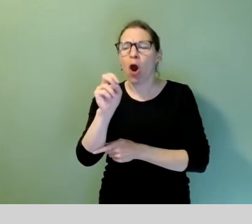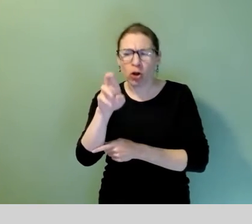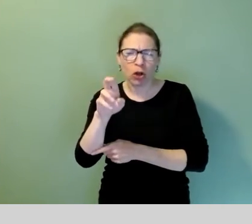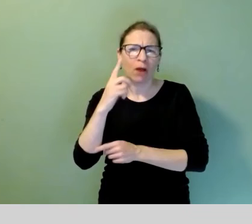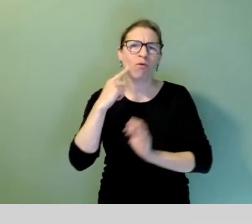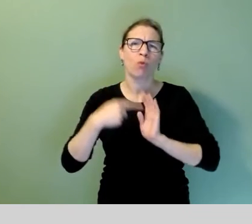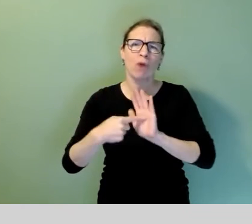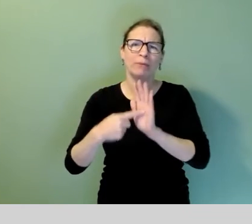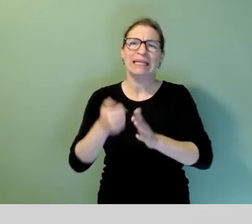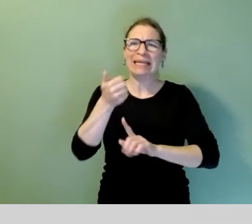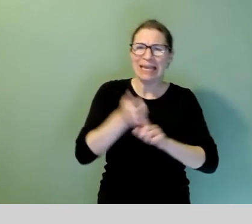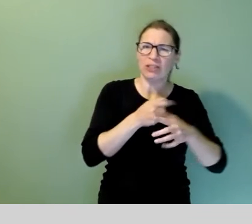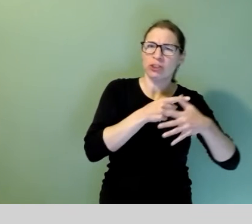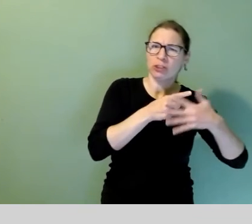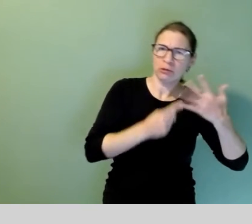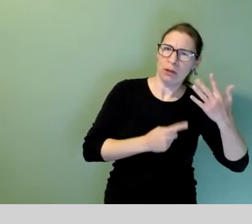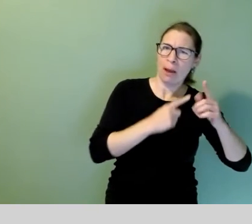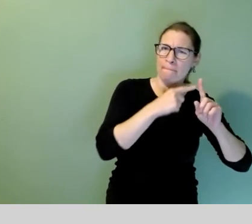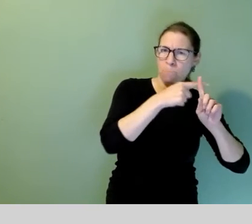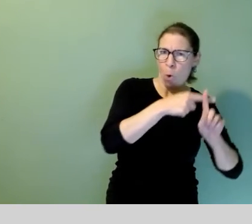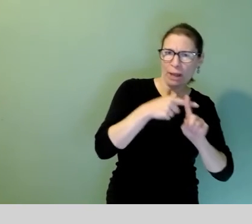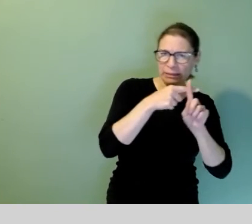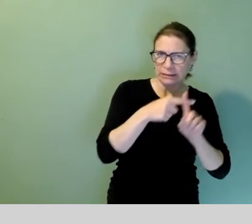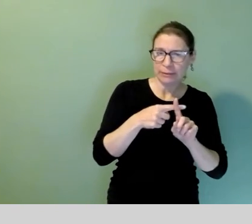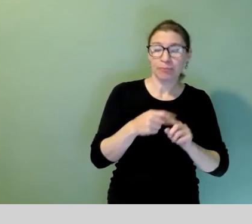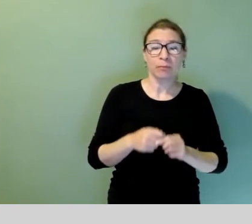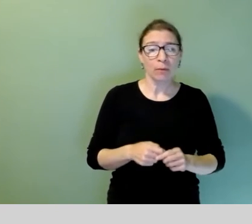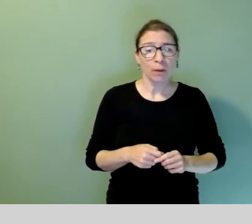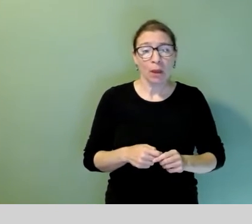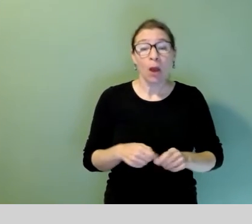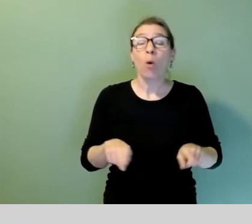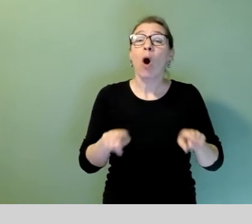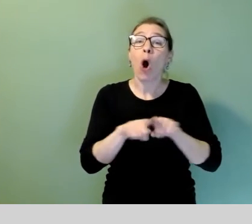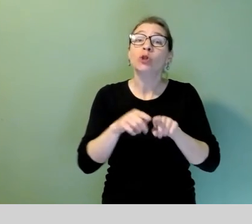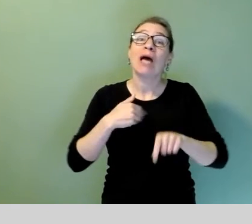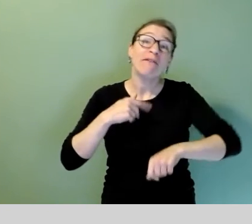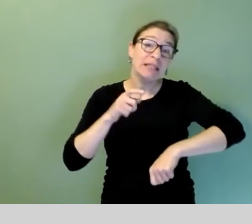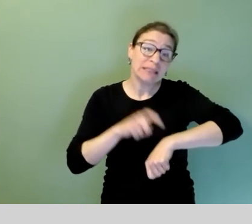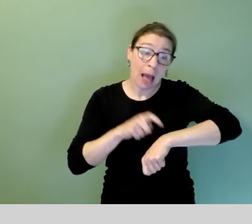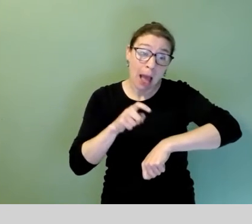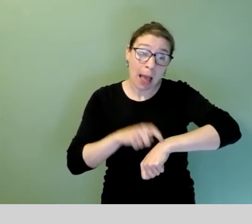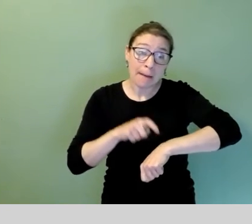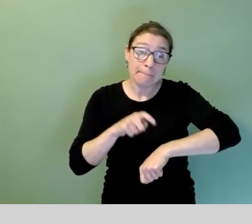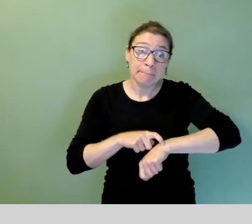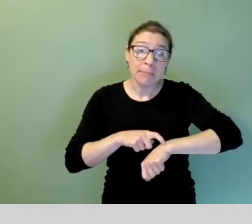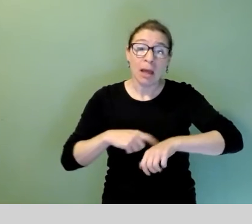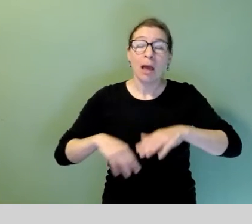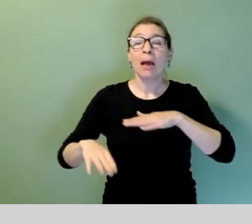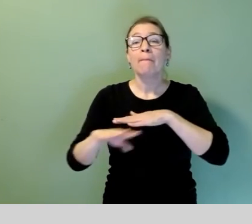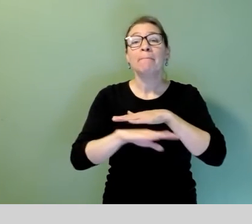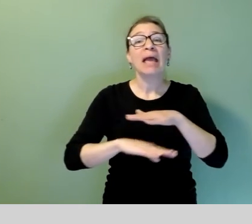each dot, each point in our scatter plot. We also have the time, and this basically says